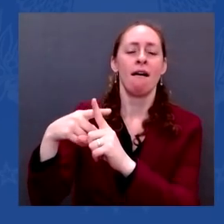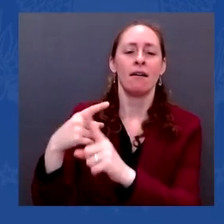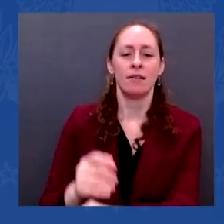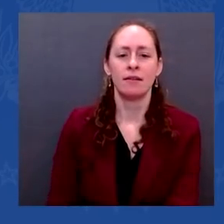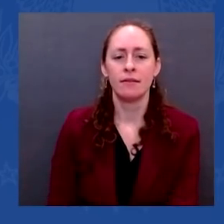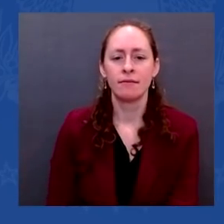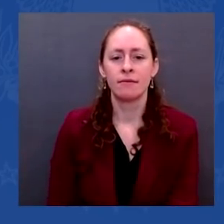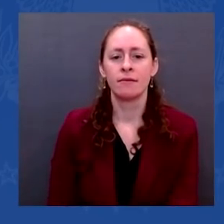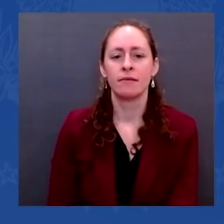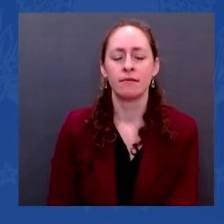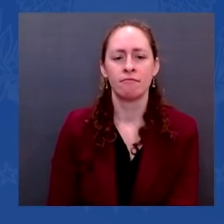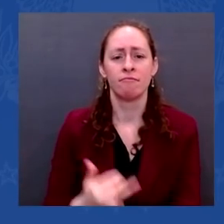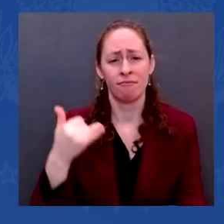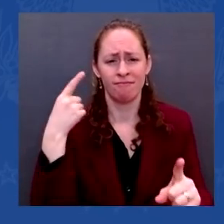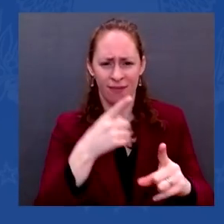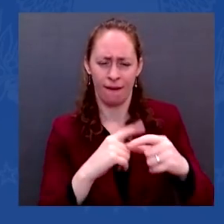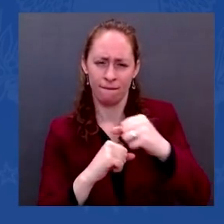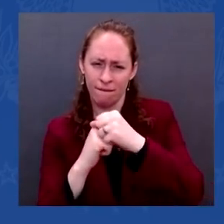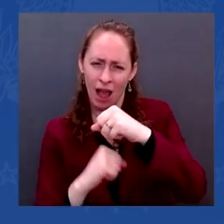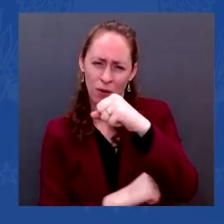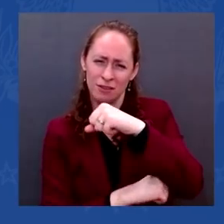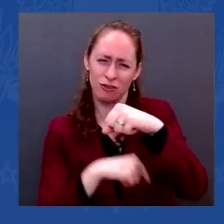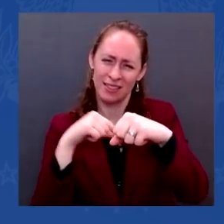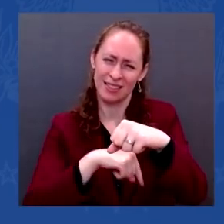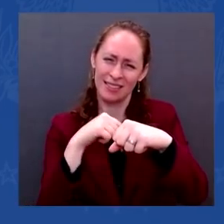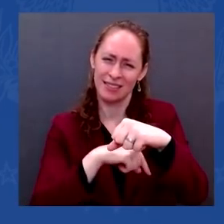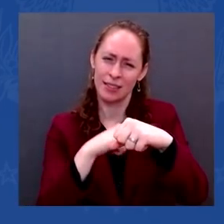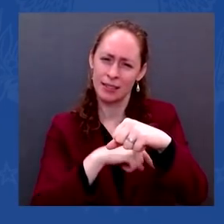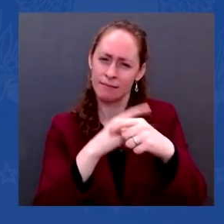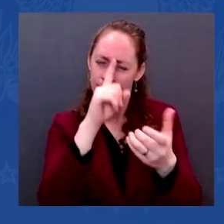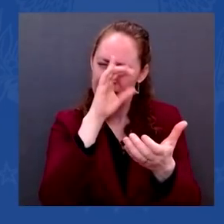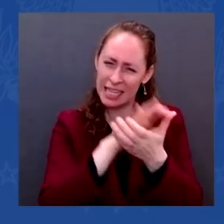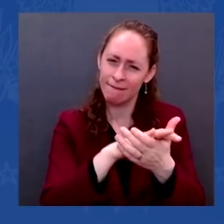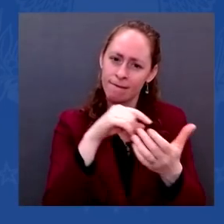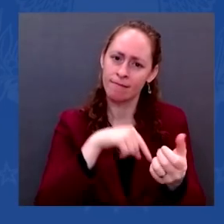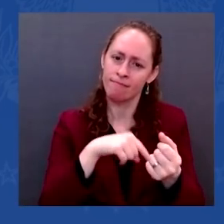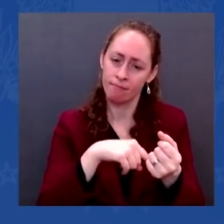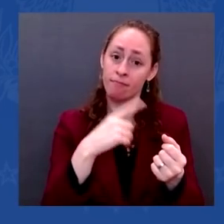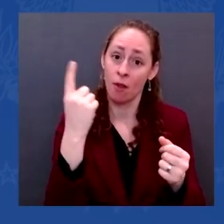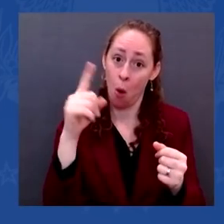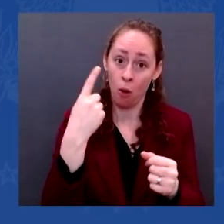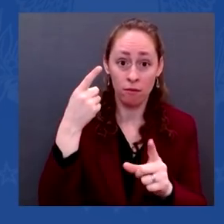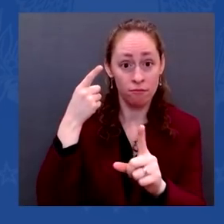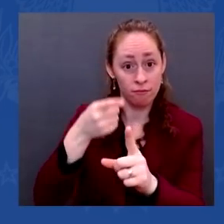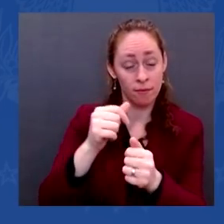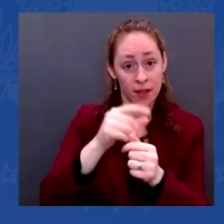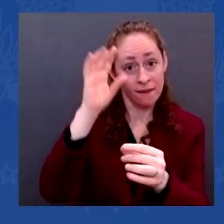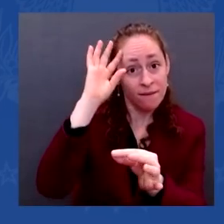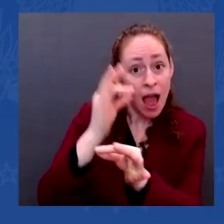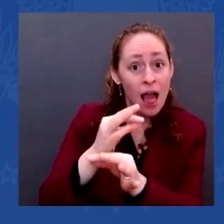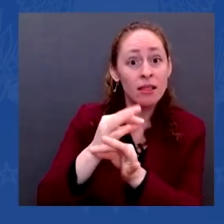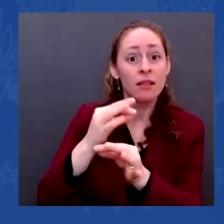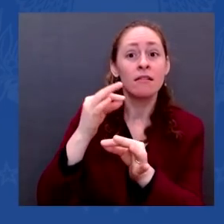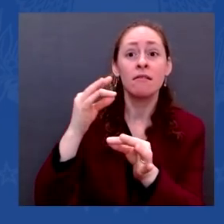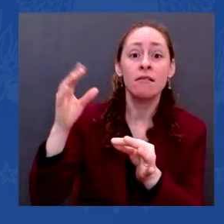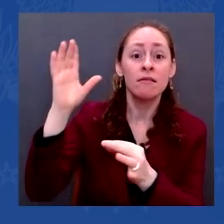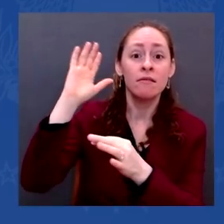not just faith in a higher power, but faith to see each other as we should: not as enemies, but as neighbors;